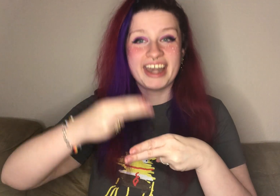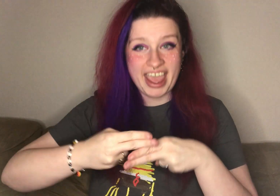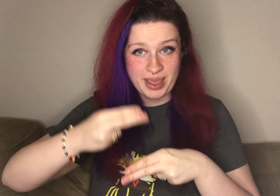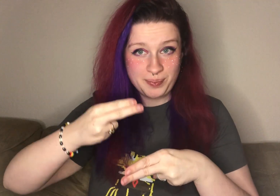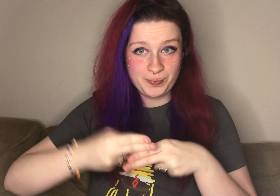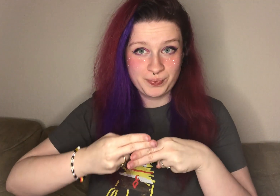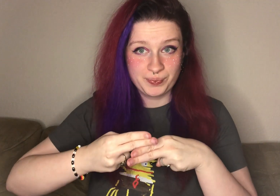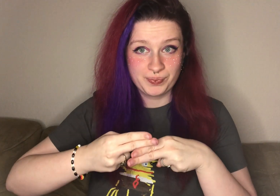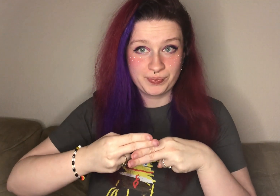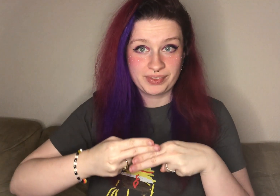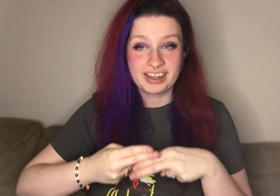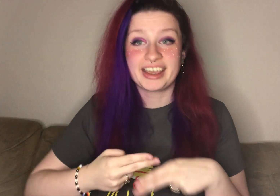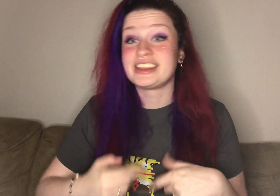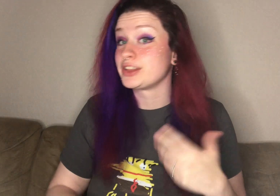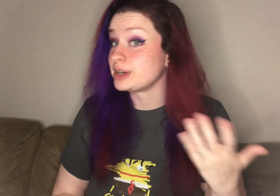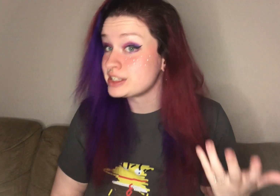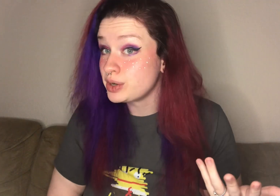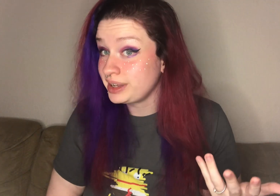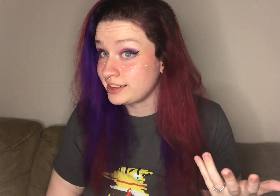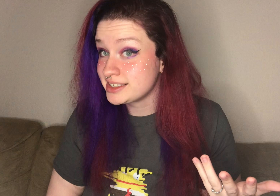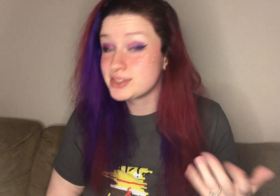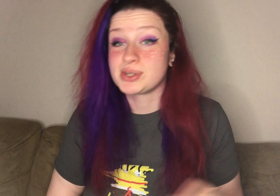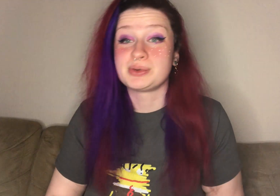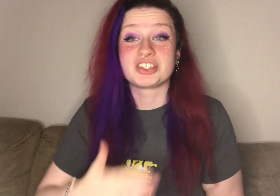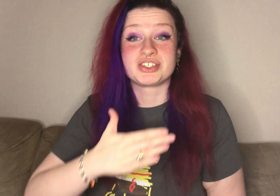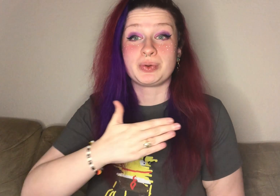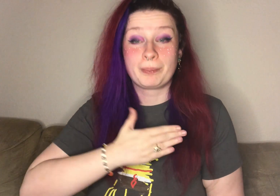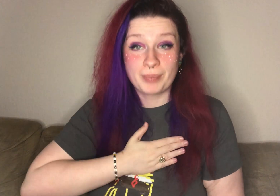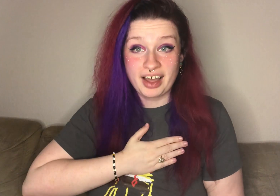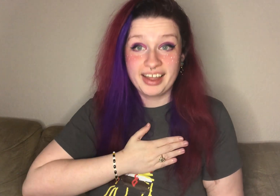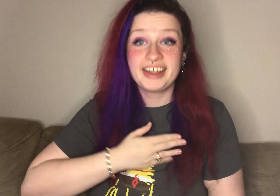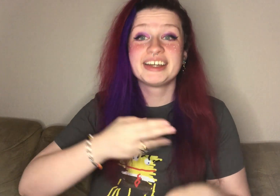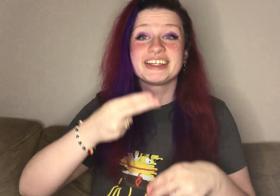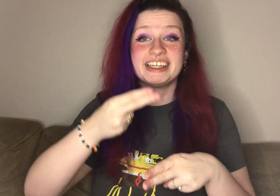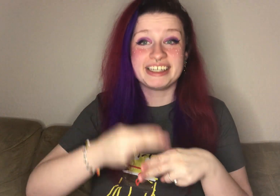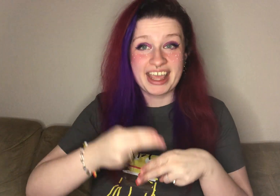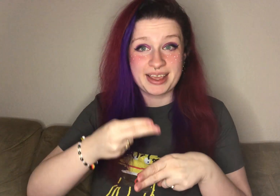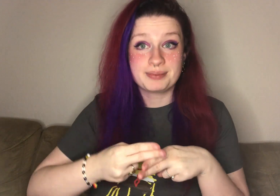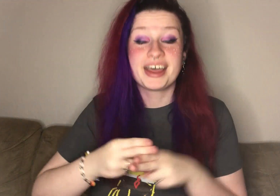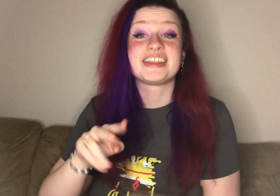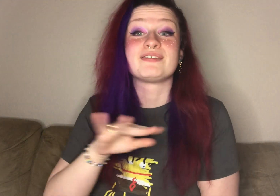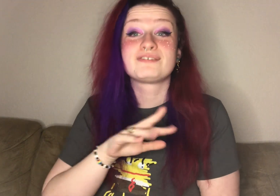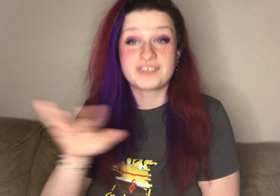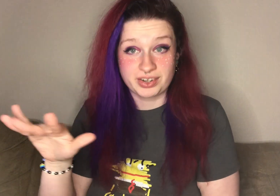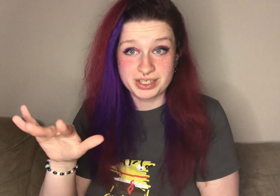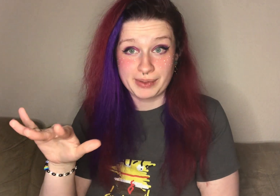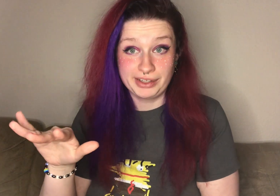name and then there's no "is" so you just do my name and then fingerspell it